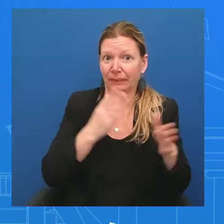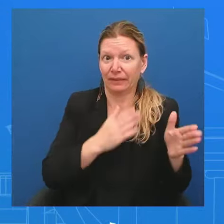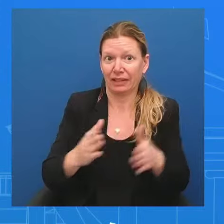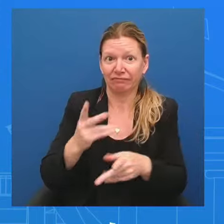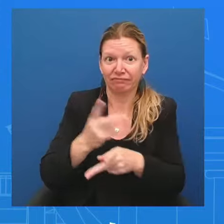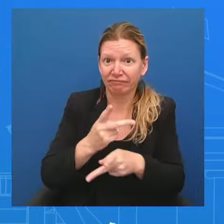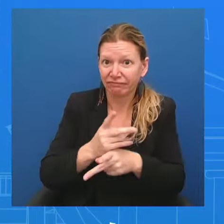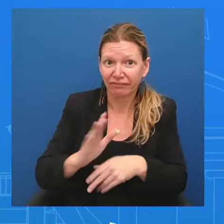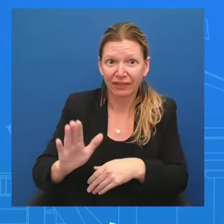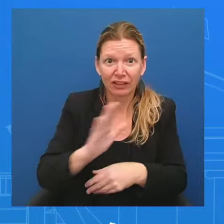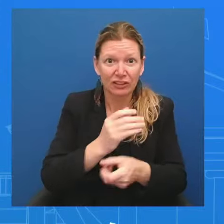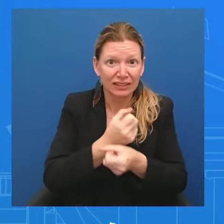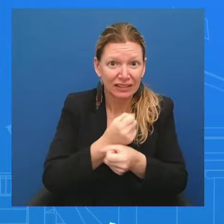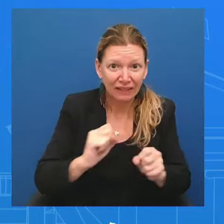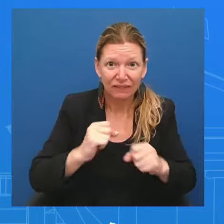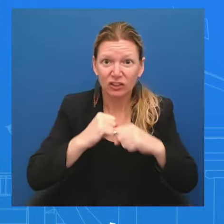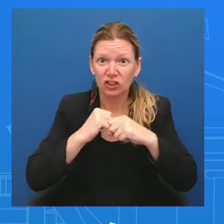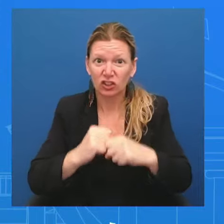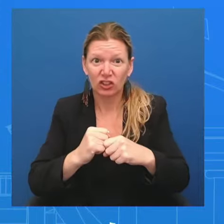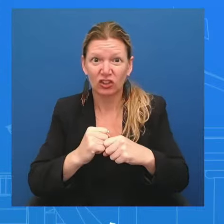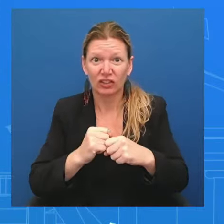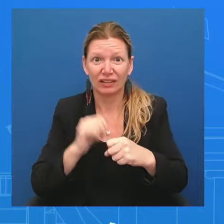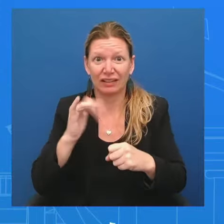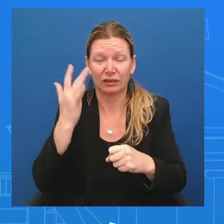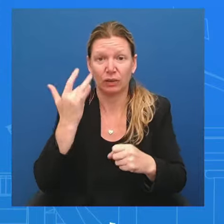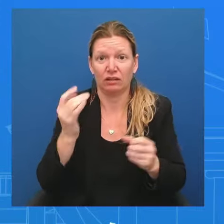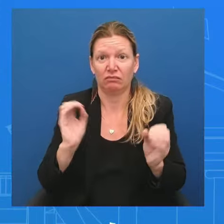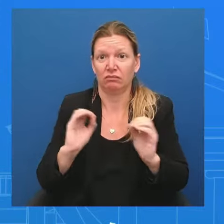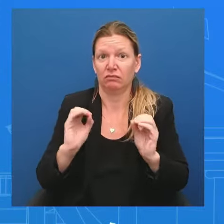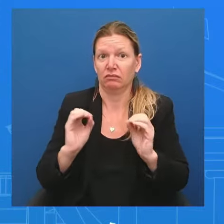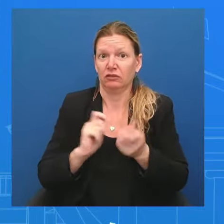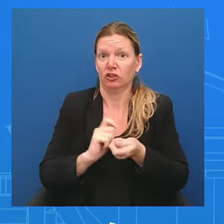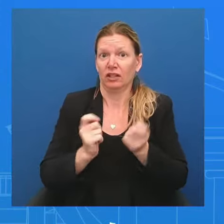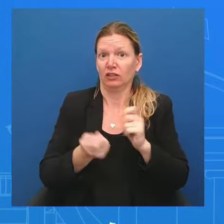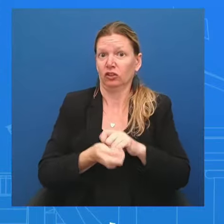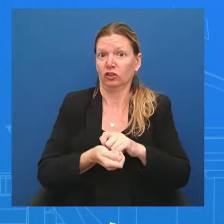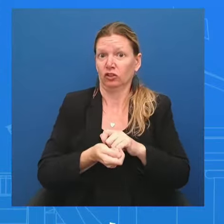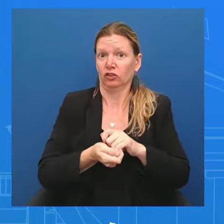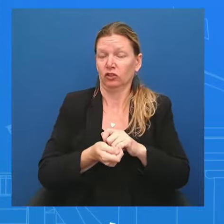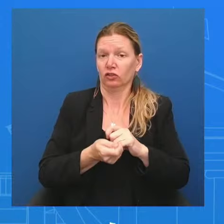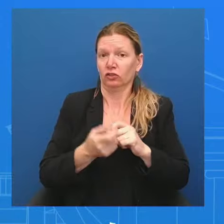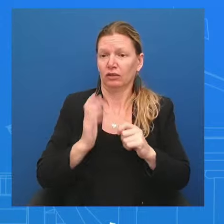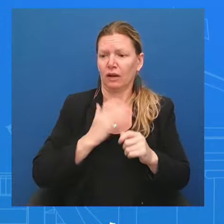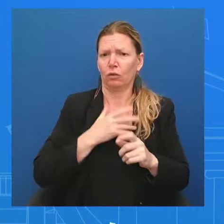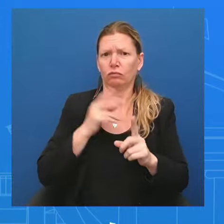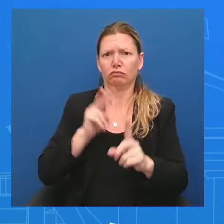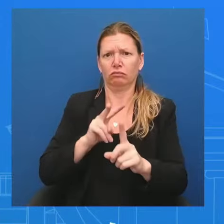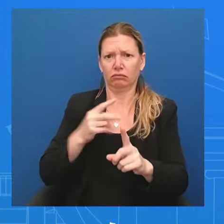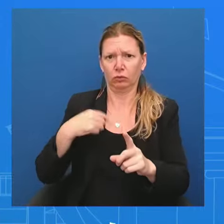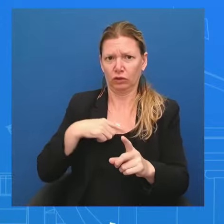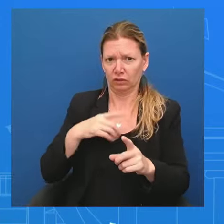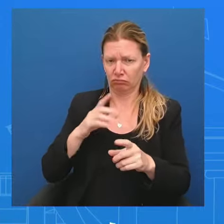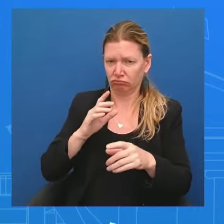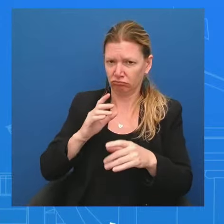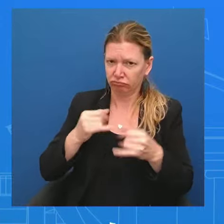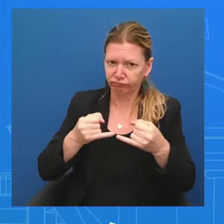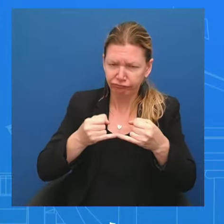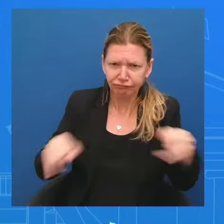that we don't want to see a major ground operation in Rafah that puts those people at greater risk. I'm not really sure where you and I are on a different page here.